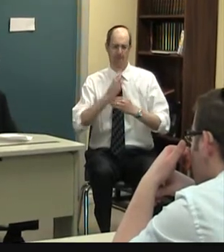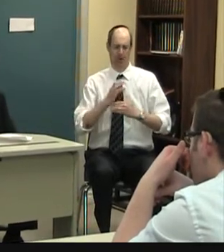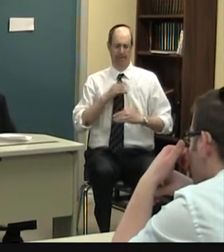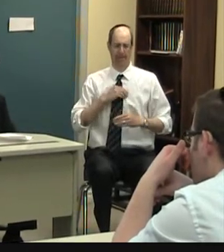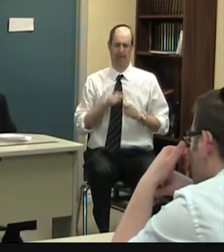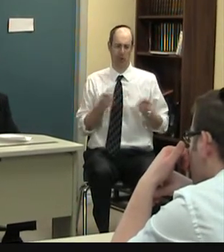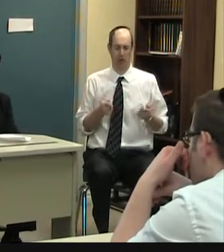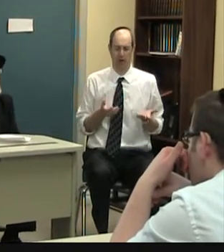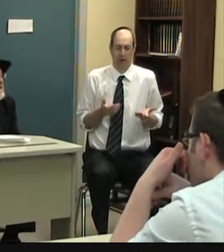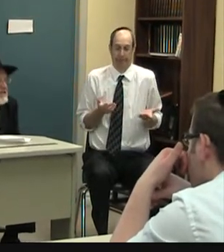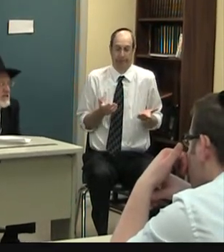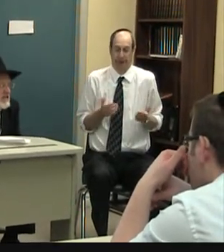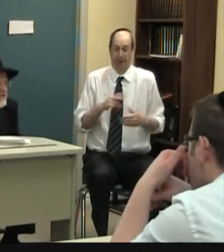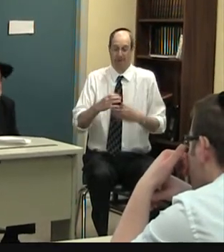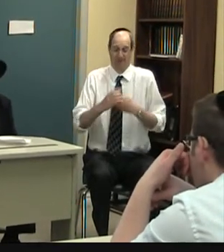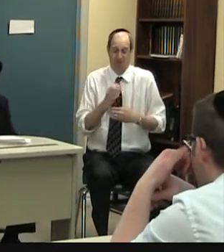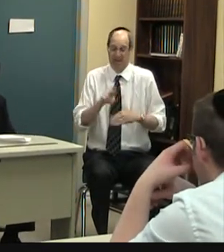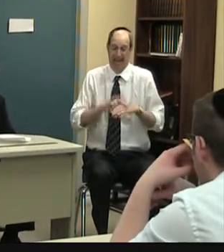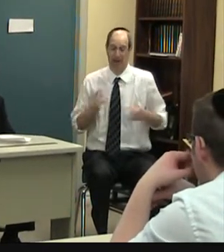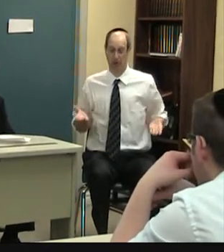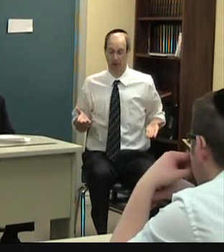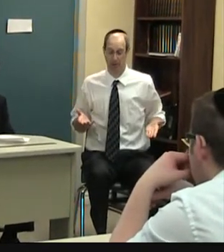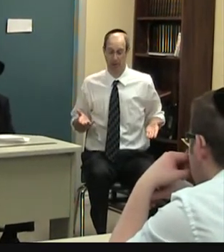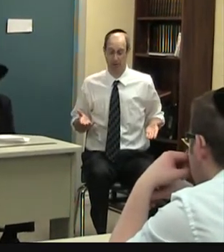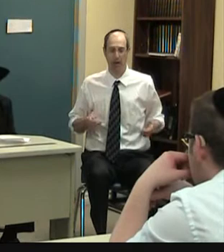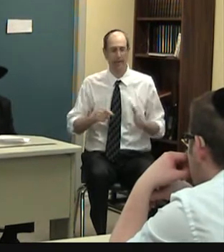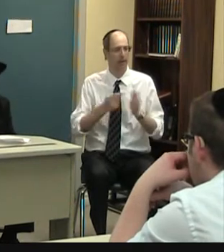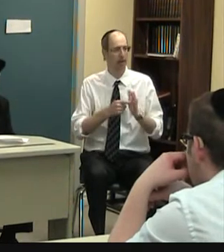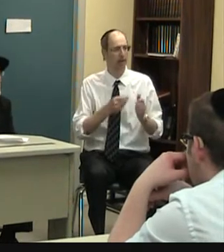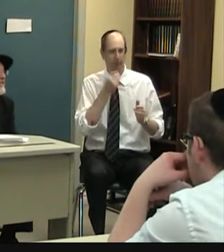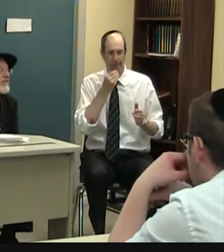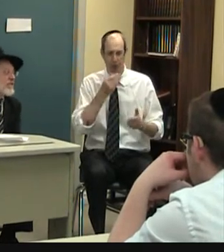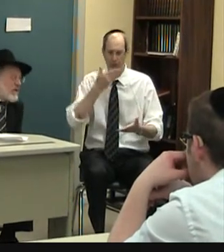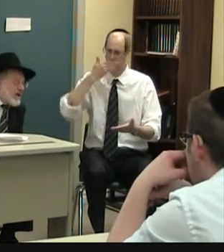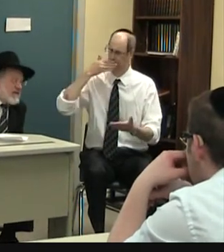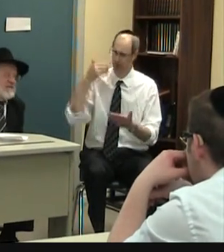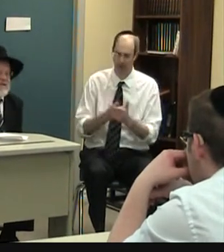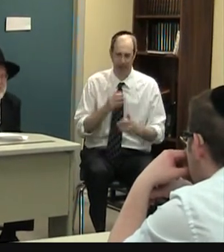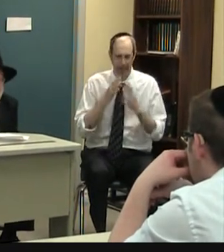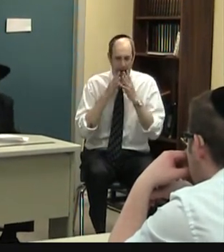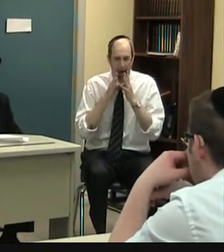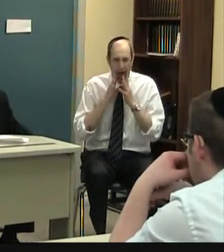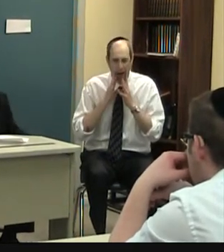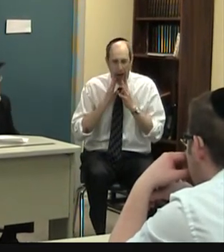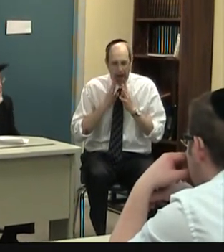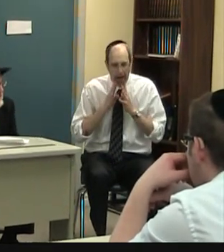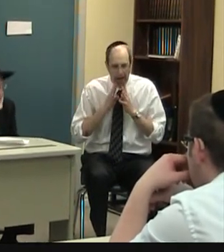Sometimes you don't have to make decision you know Sometimes the food is so good even if you're not sure if you want to eat you know money you're gonna eat it right